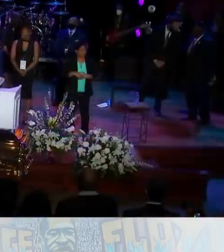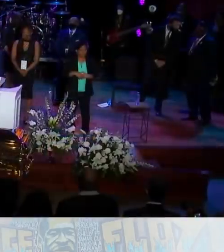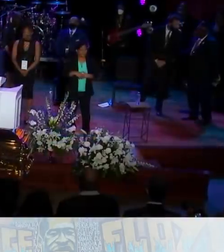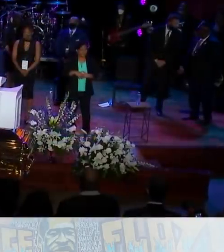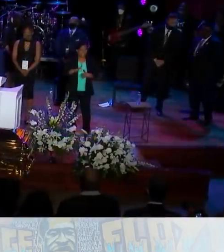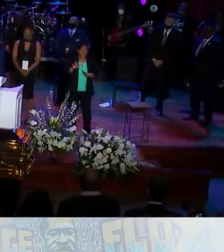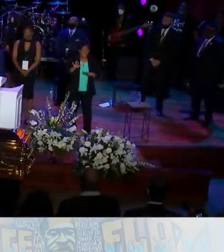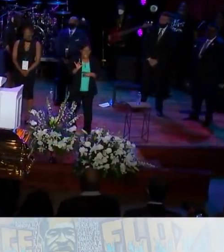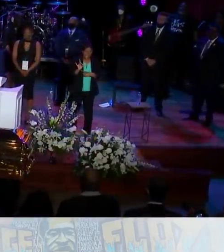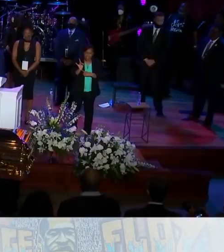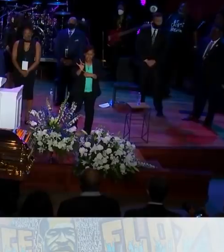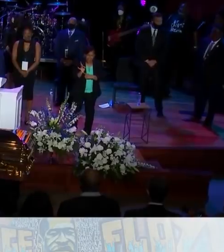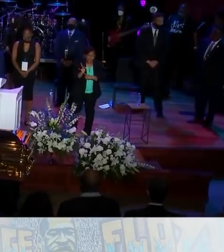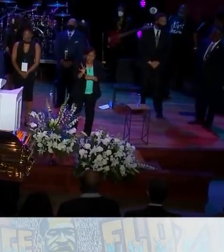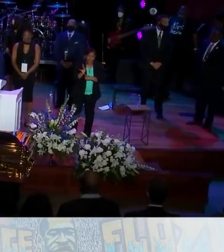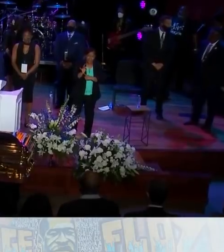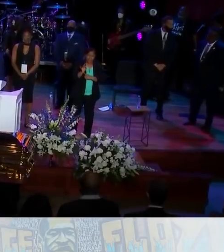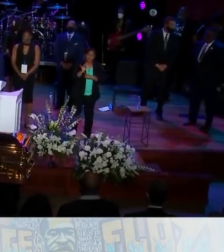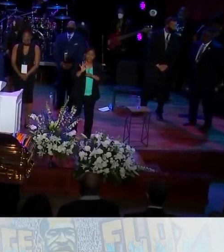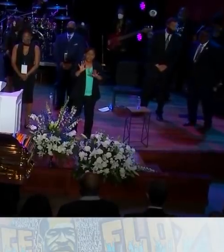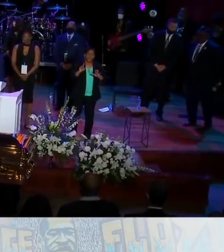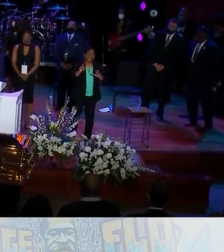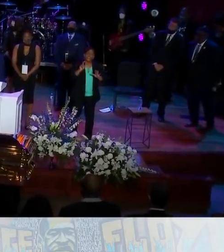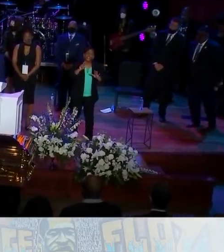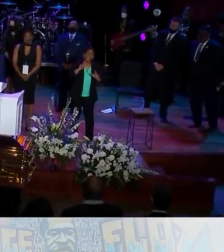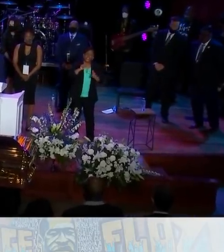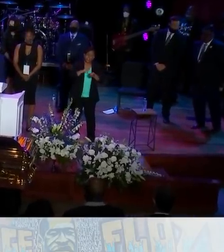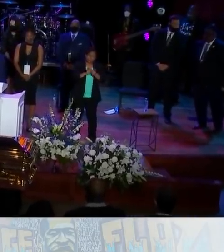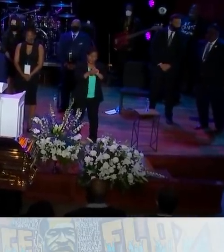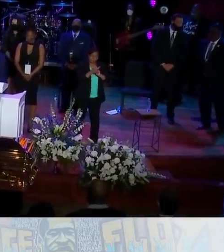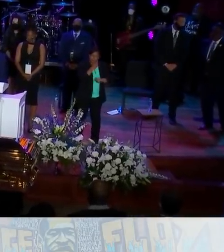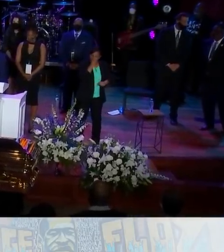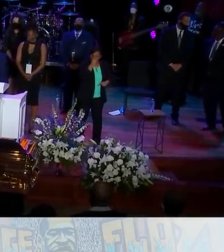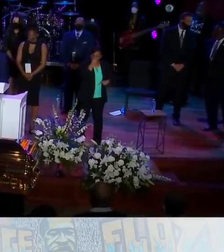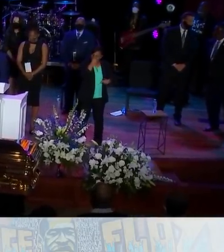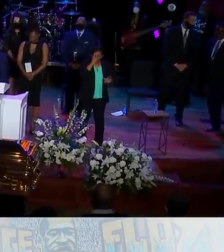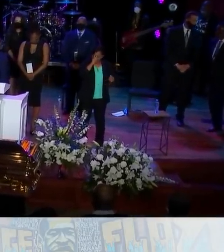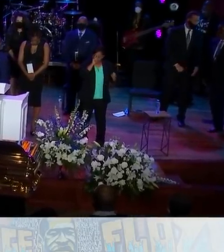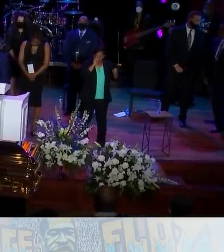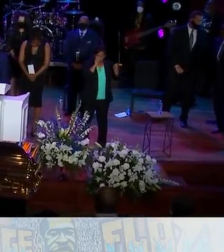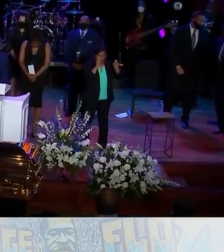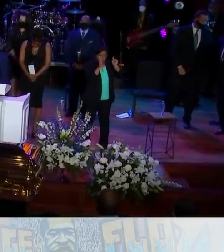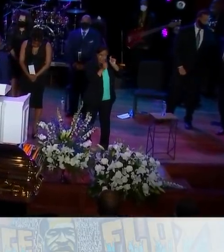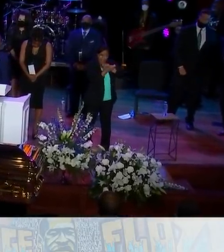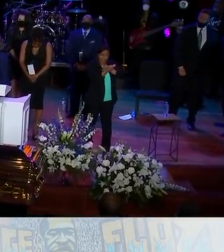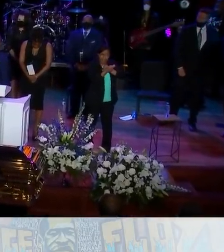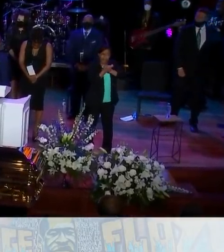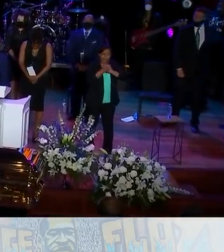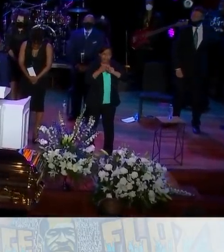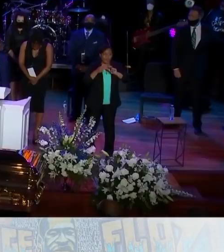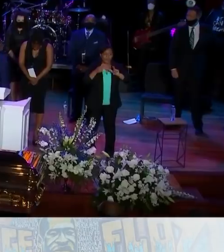IT WAS LONG ENOUGH FOR WHATEVER THIS OFFICER HAD IN MIND TO RETHINK. AS YOU GO THROUGH THESE LONG 8